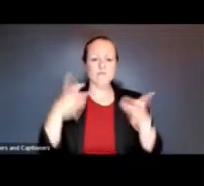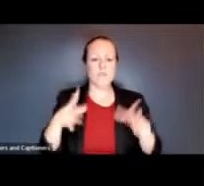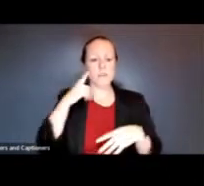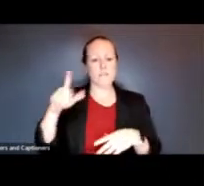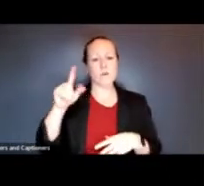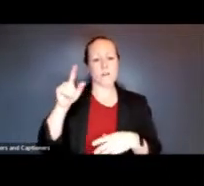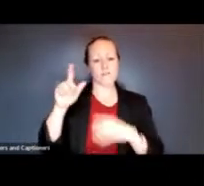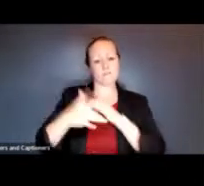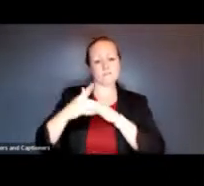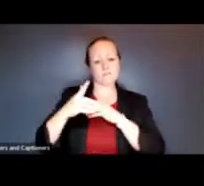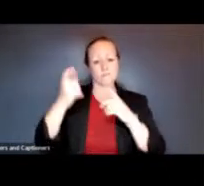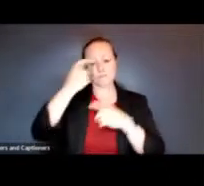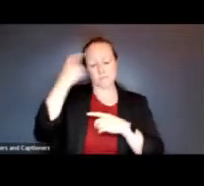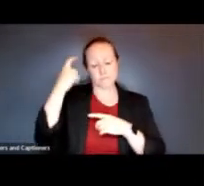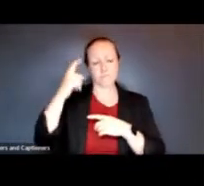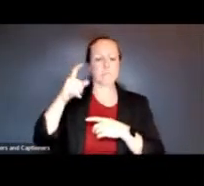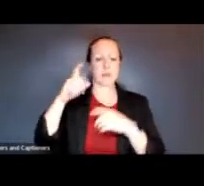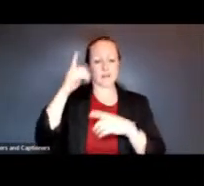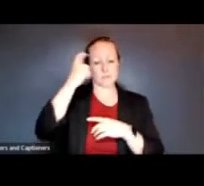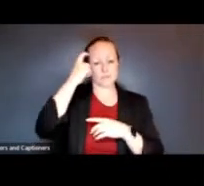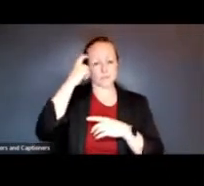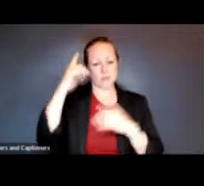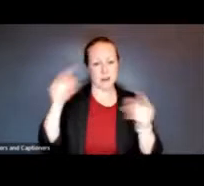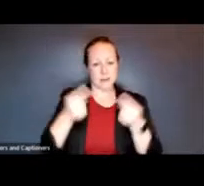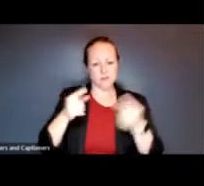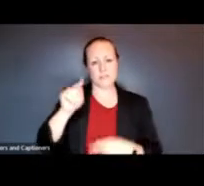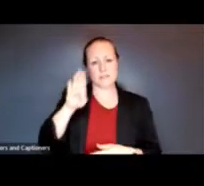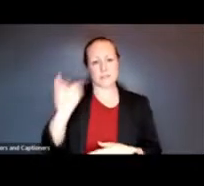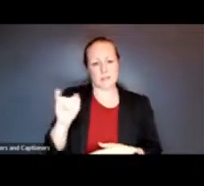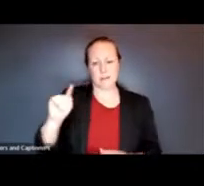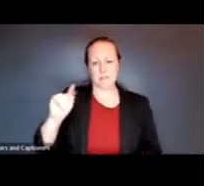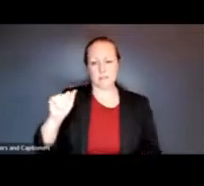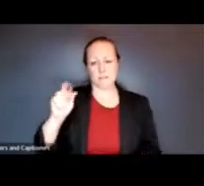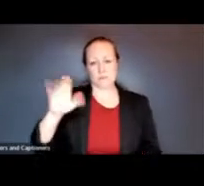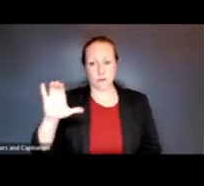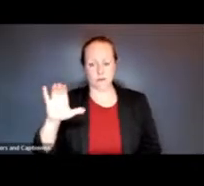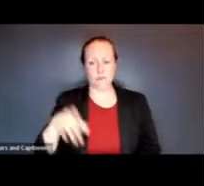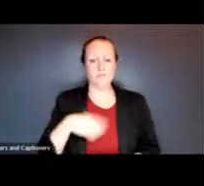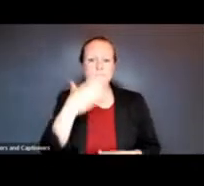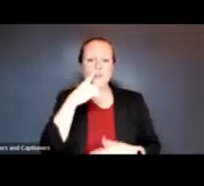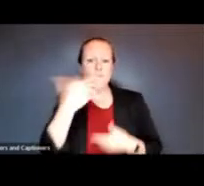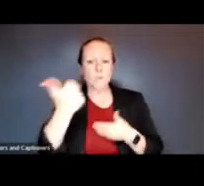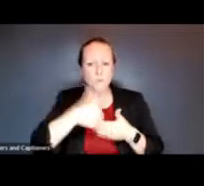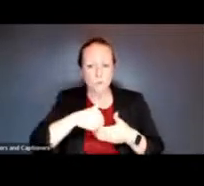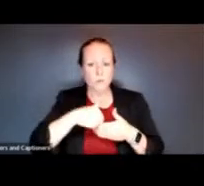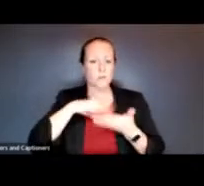Resource Center, the TBI TARC. Thank you for joining us to learn more about the Behavioral Health Guide Considerations for